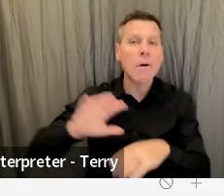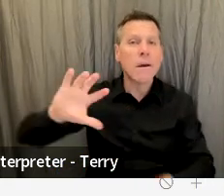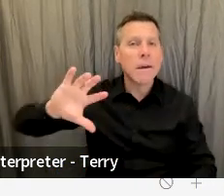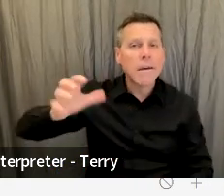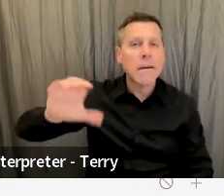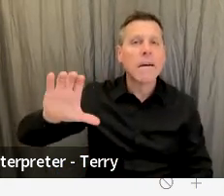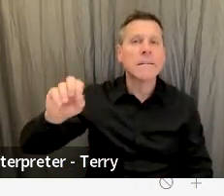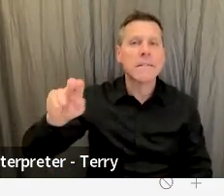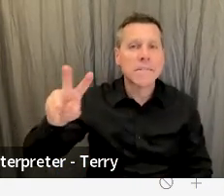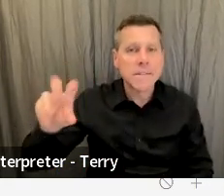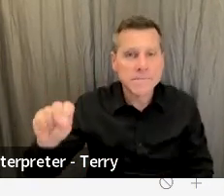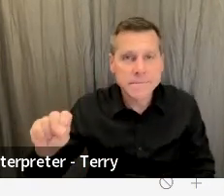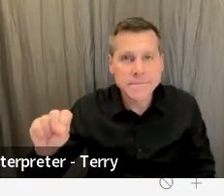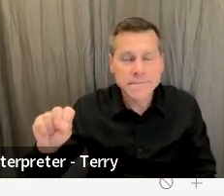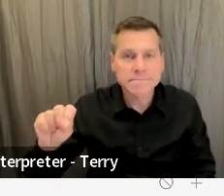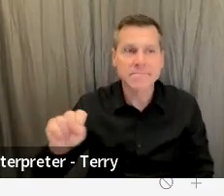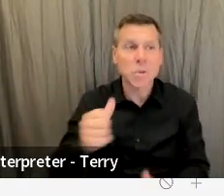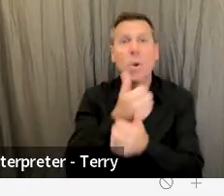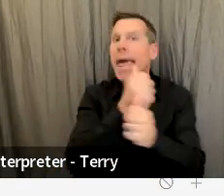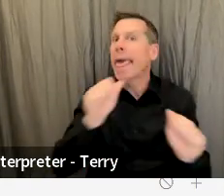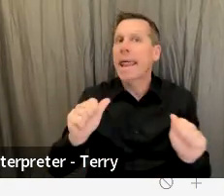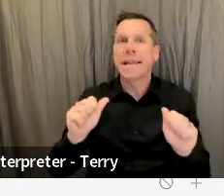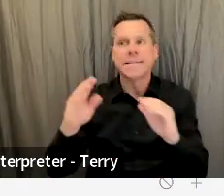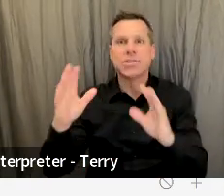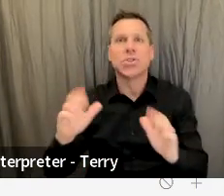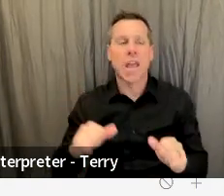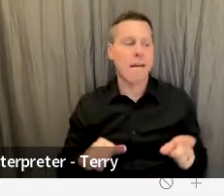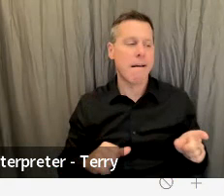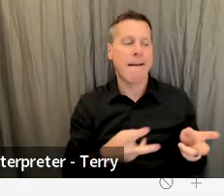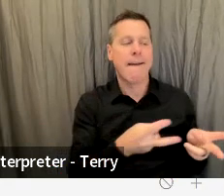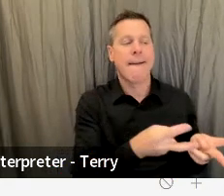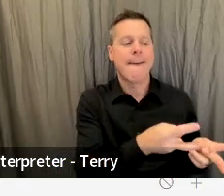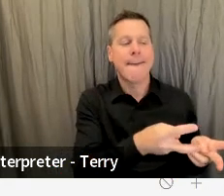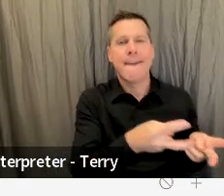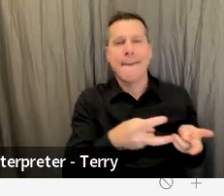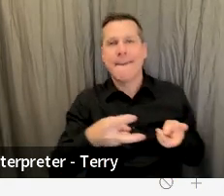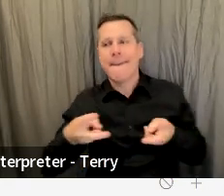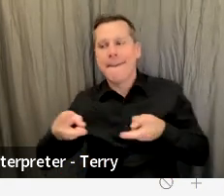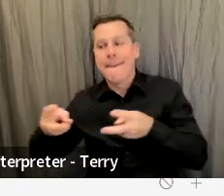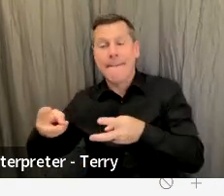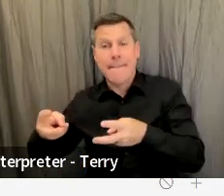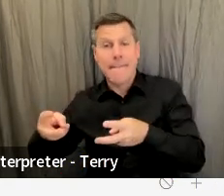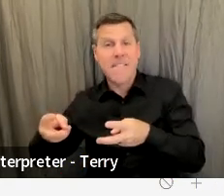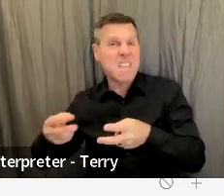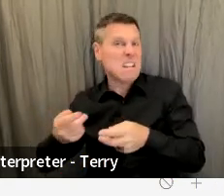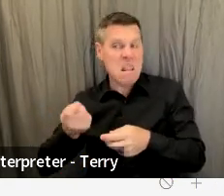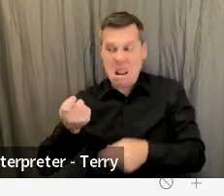any instructor could embed into their course as much or as little of this as they felt that their students needed